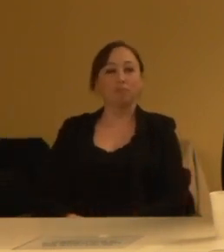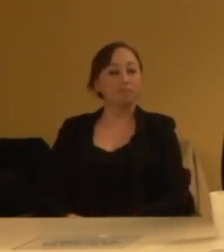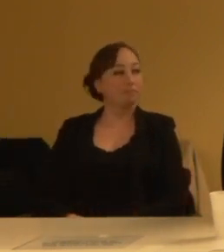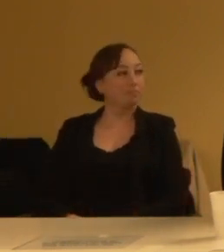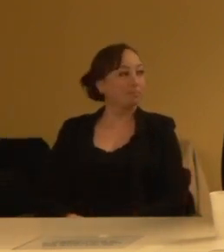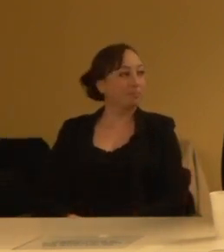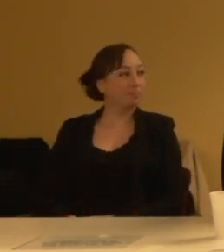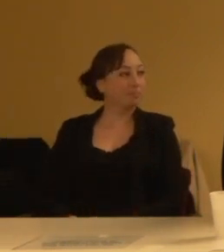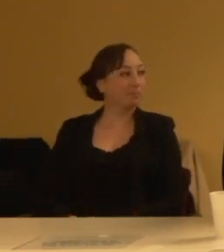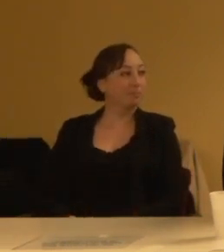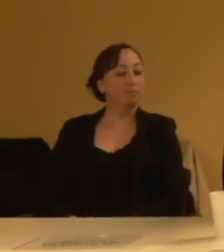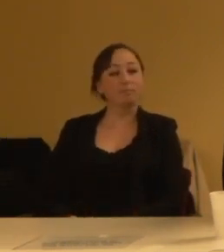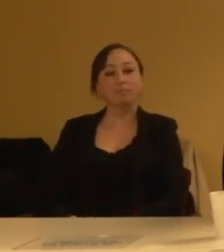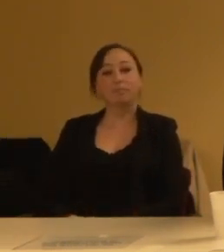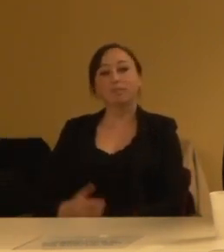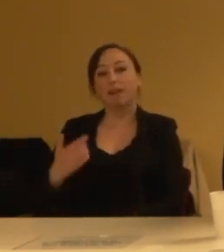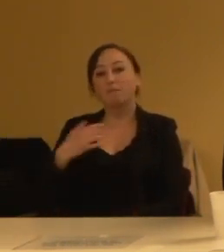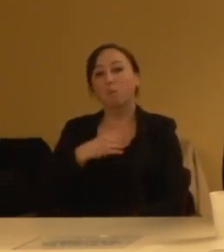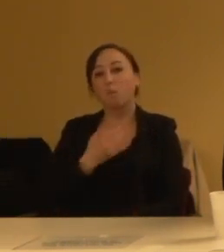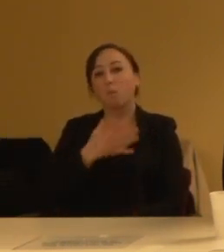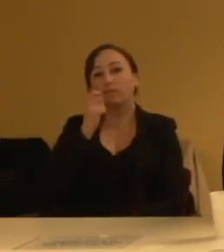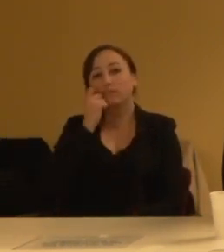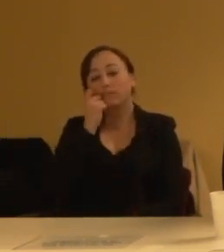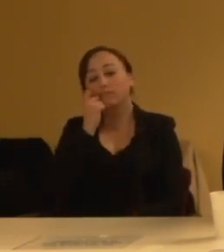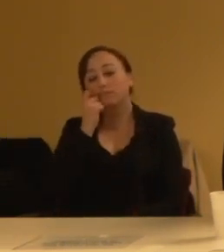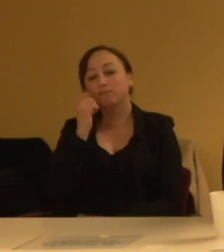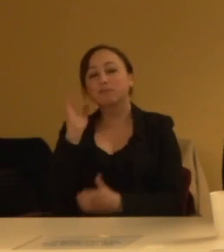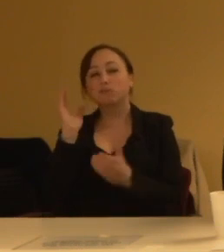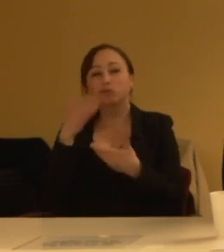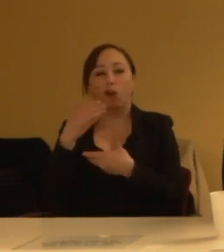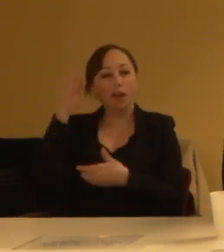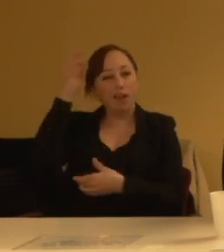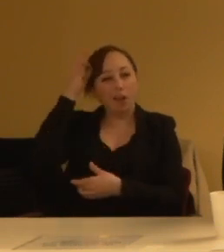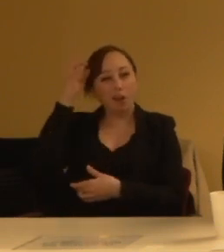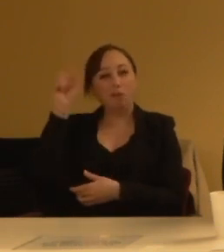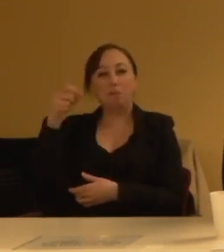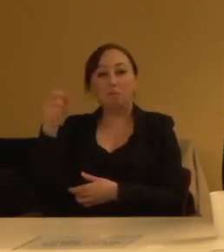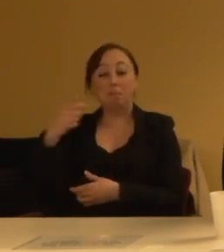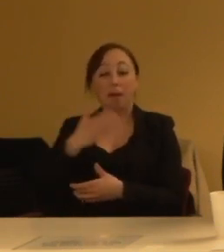And I have fair skin and dark hair and yeah, happy to be here.